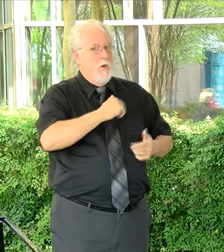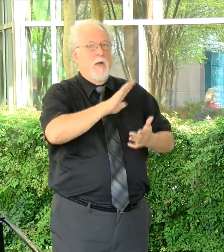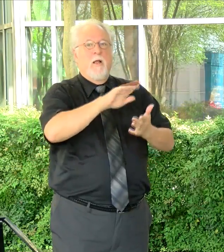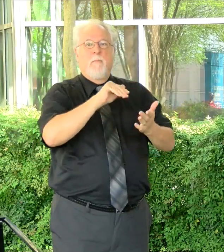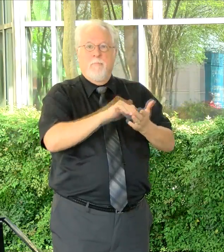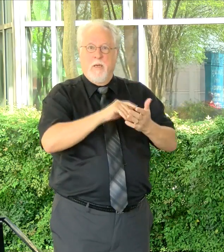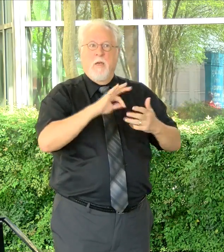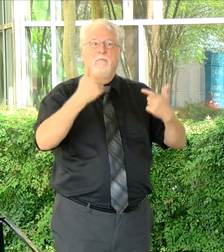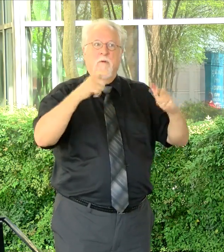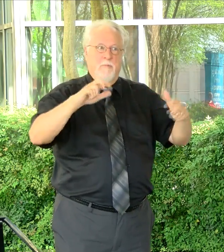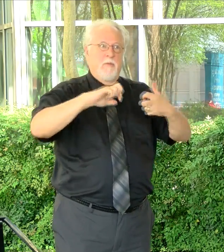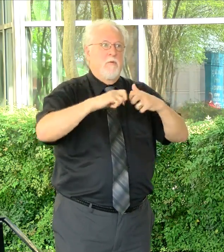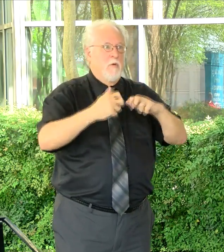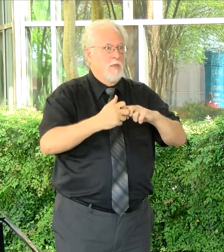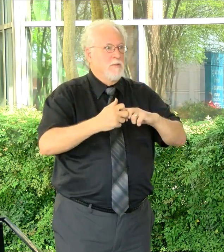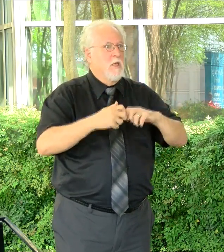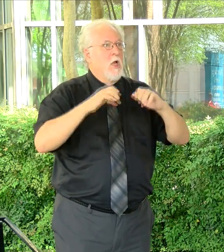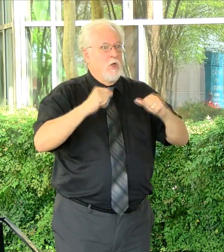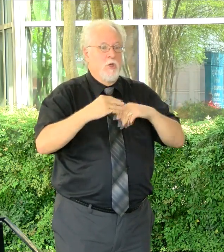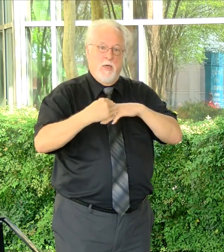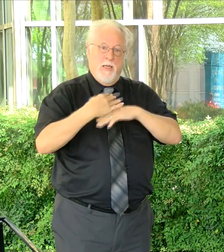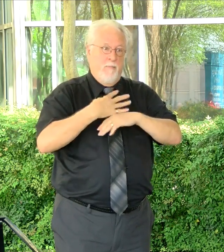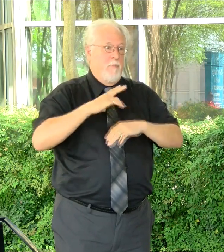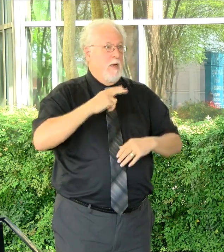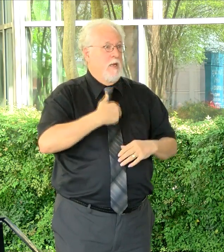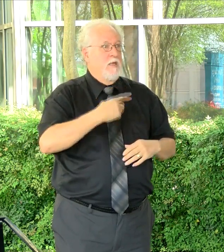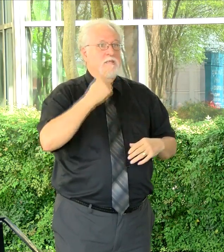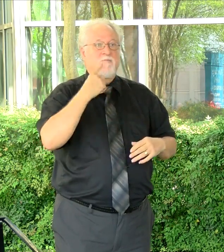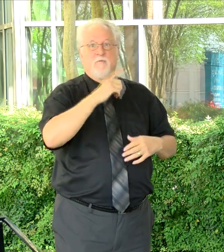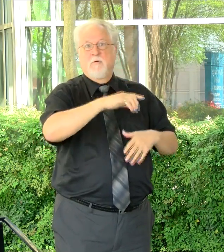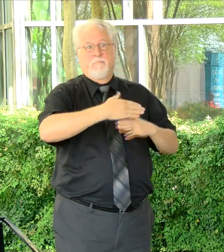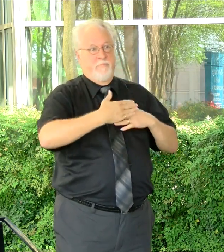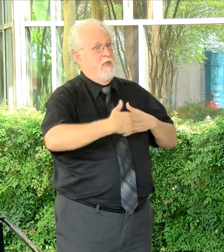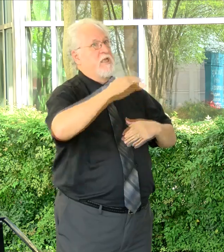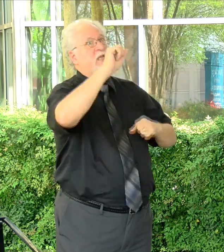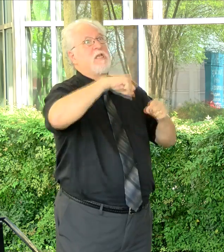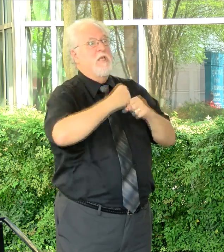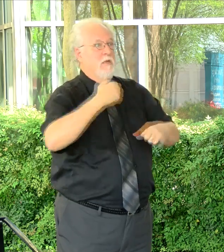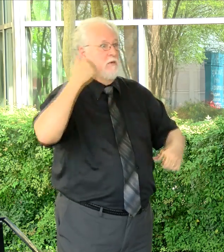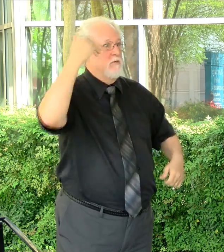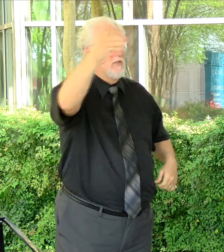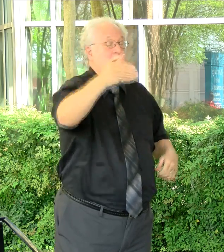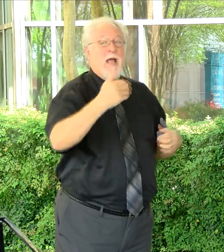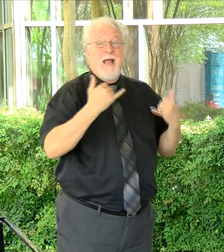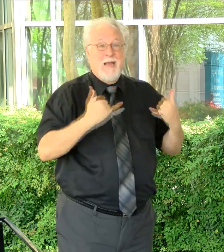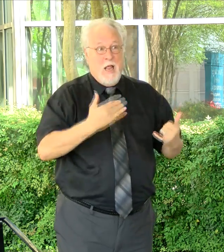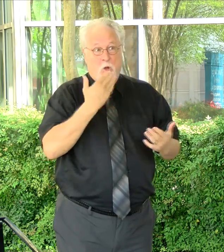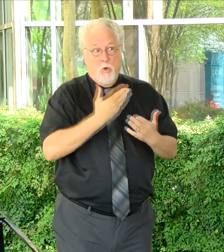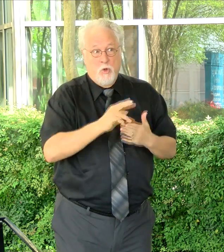Weston Broome - Baton Rouge "We are in the midst of a crisis that could impact us for decades to come." A reality check from